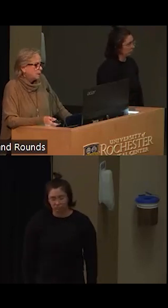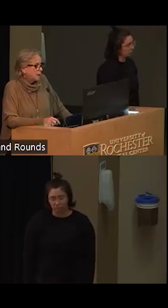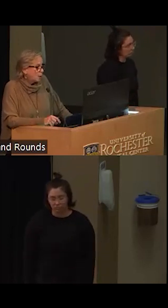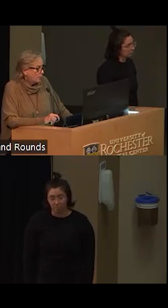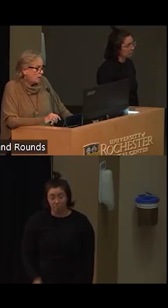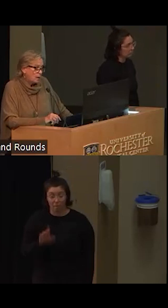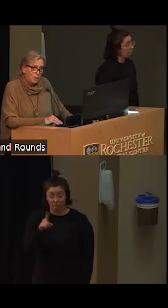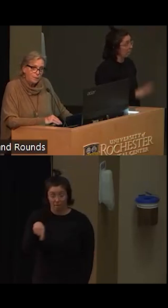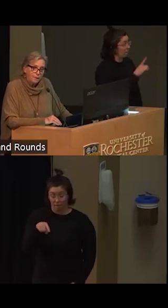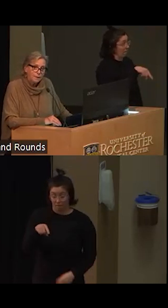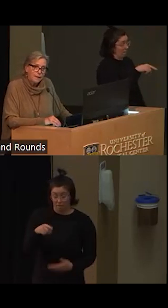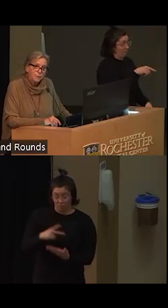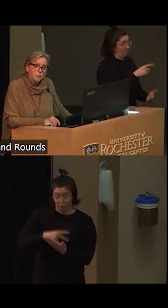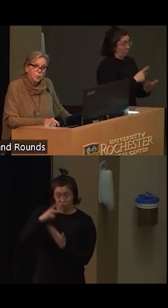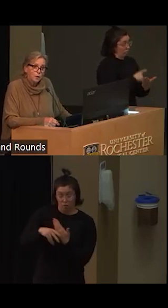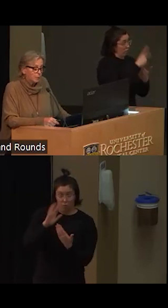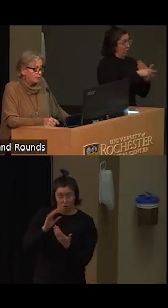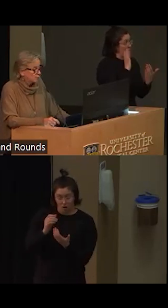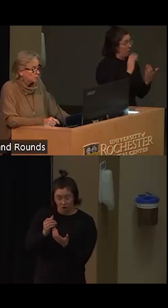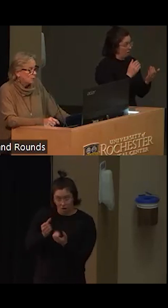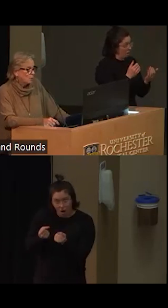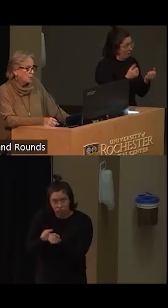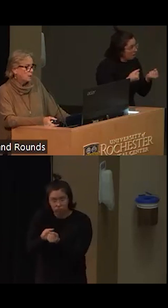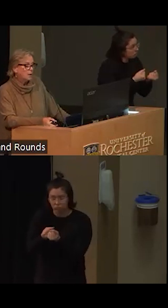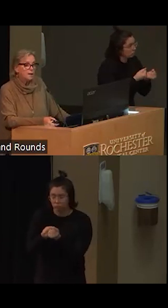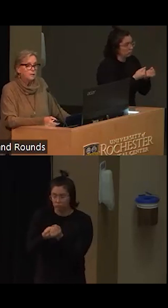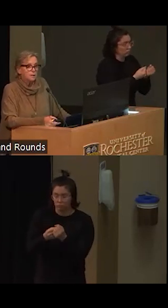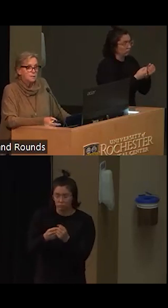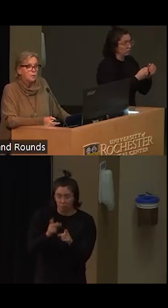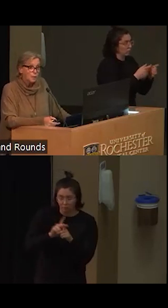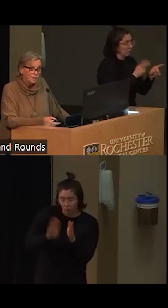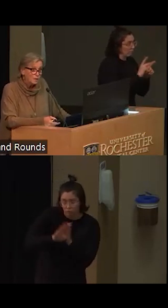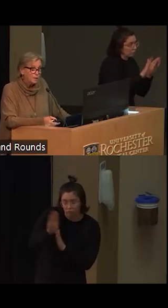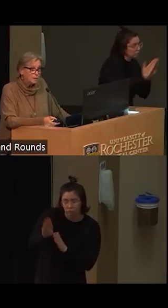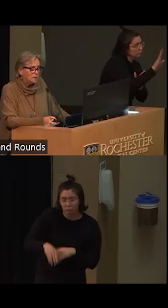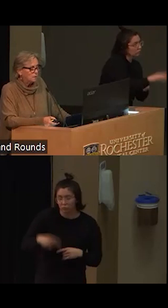it'll help what we find it helps supports professional growth confidence critical thinking